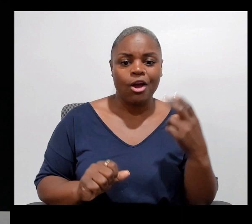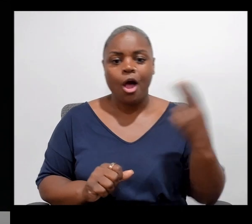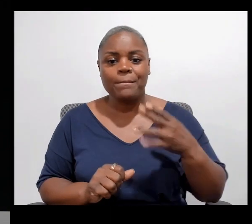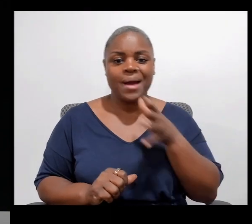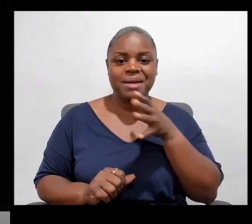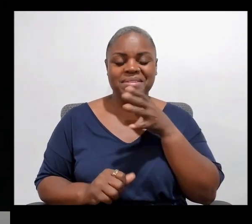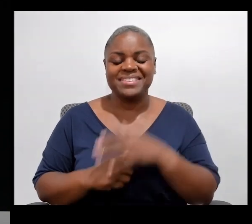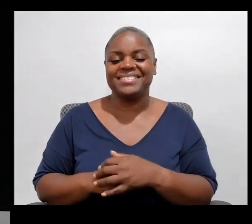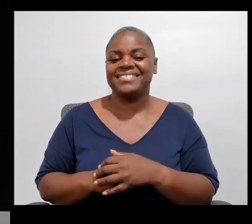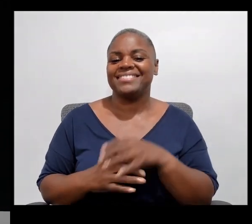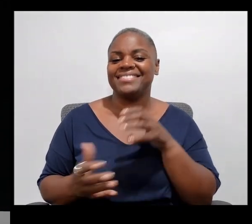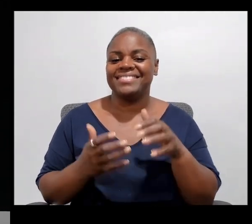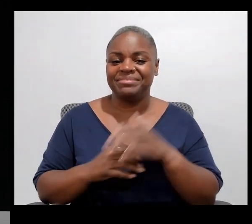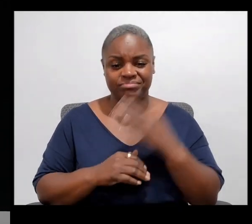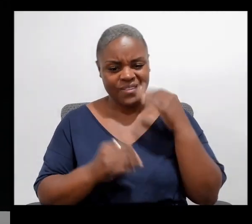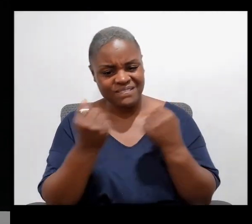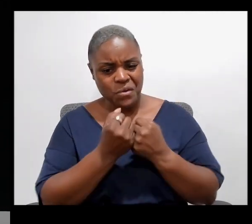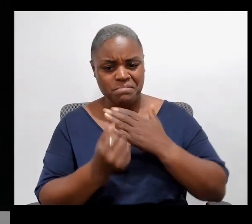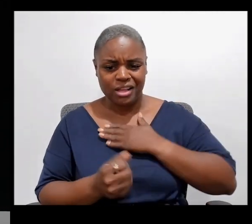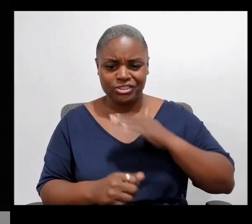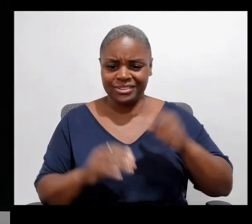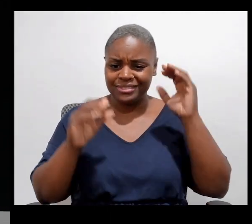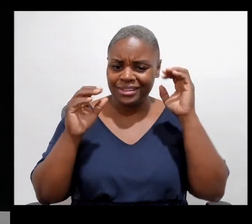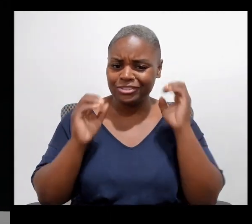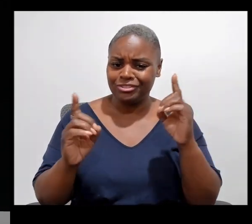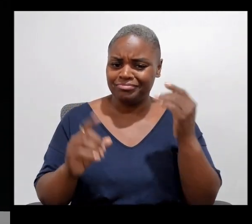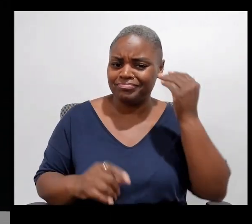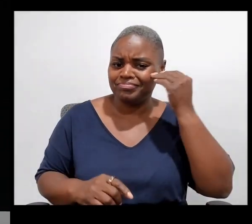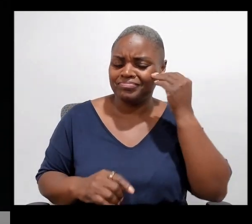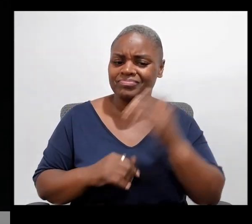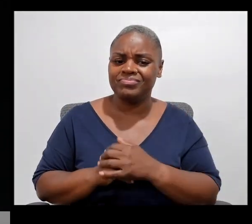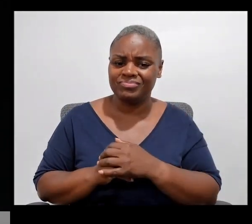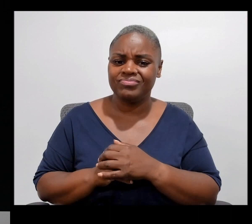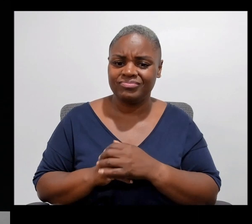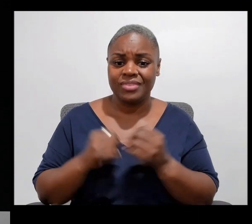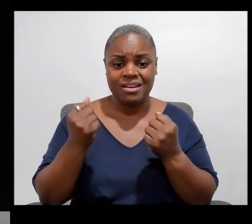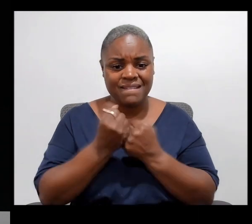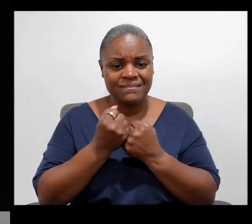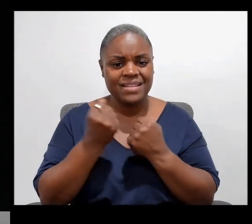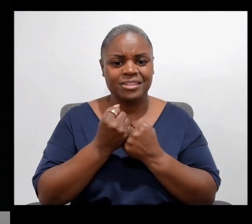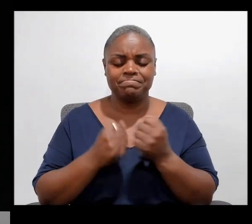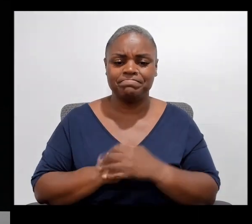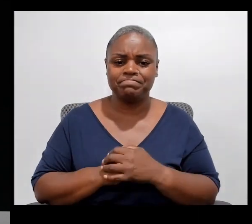Being a Harlem mama, (chuckling) and advocating for my child's education,